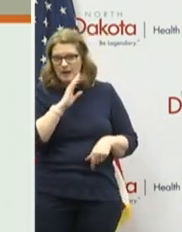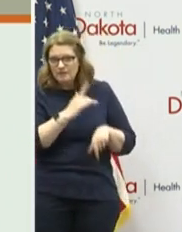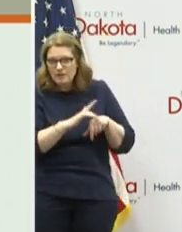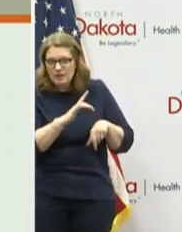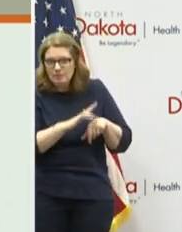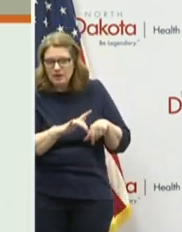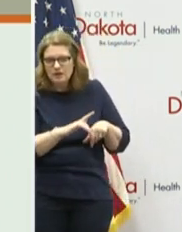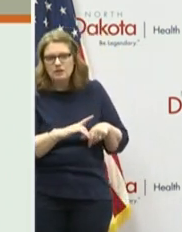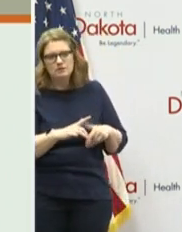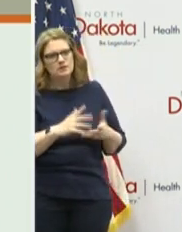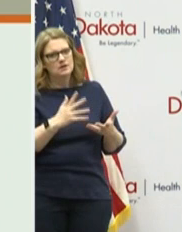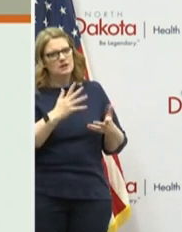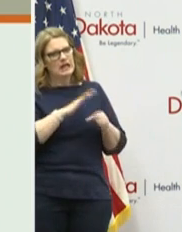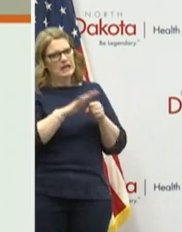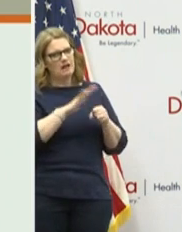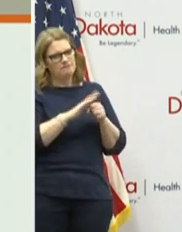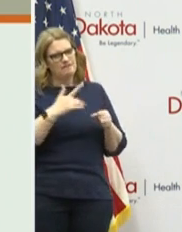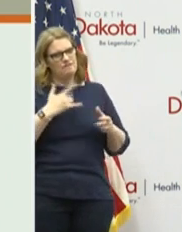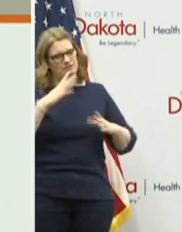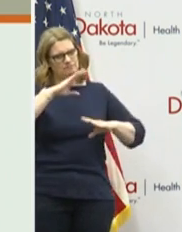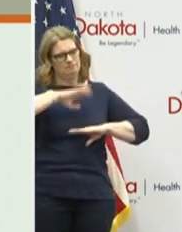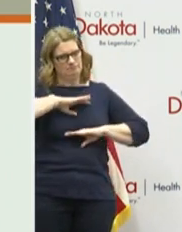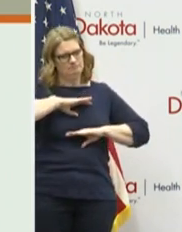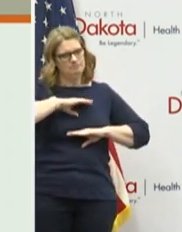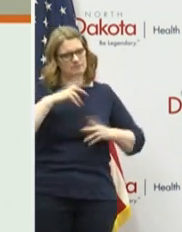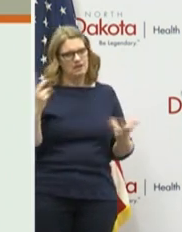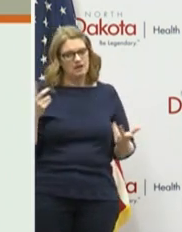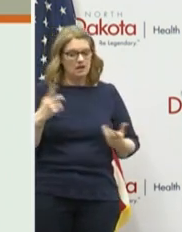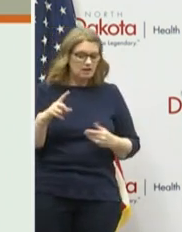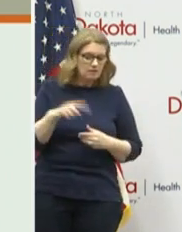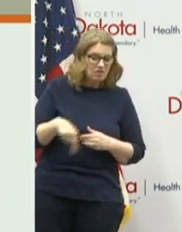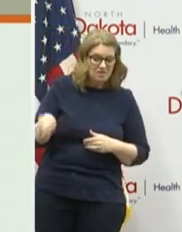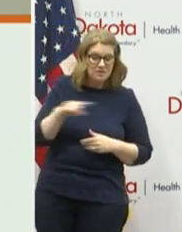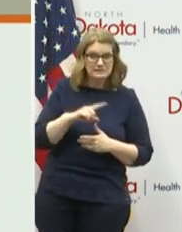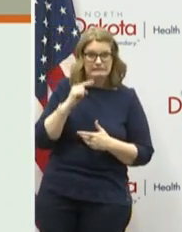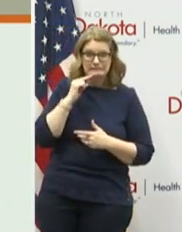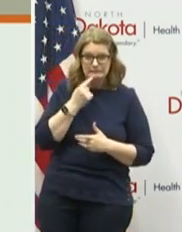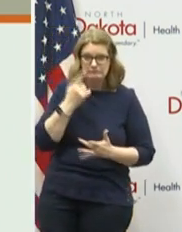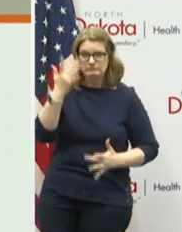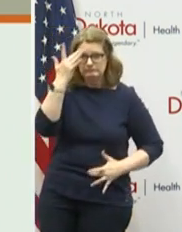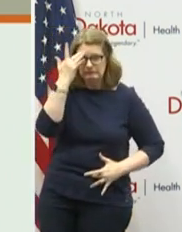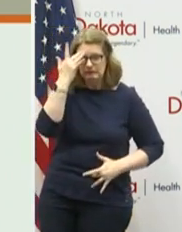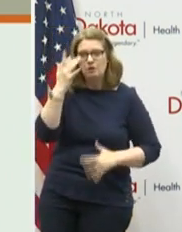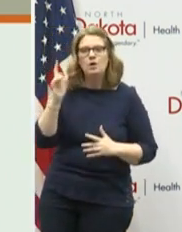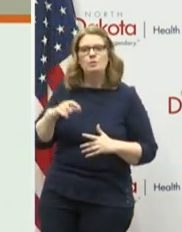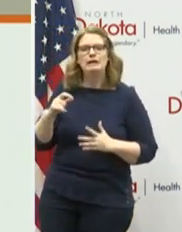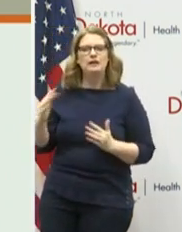HAVE GOOD DATA GOING FORWARD, A NUMBER OF KEY CRITERIA IS THE